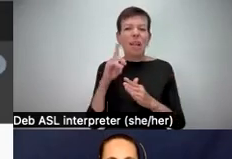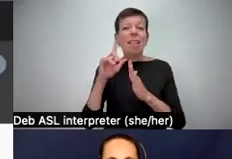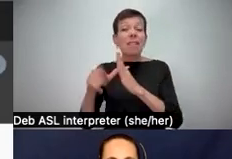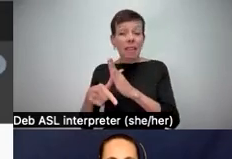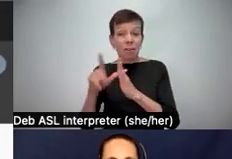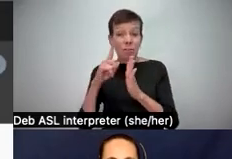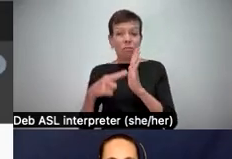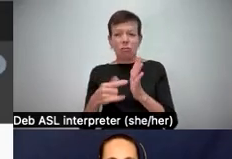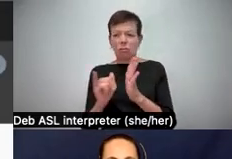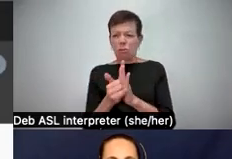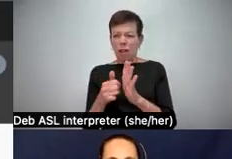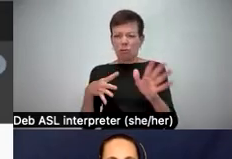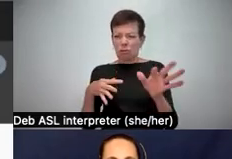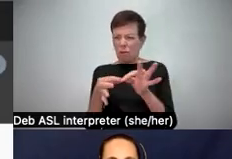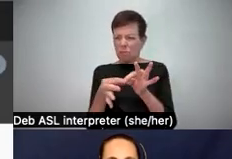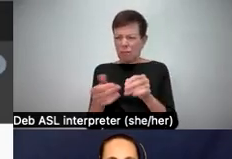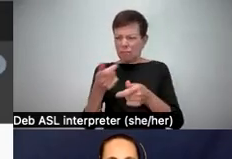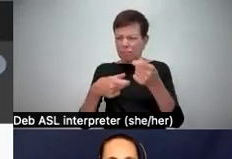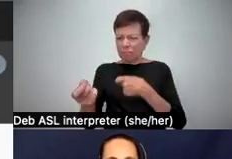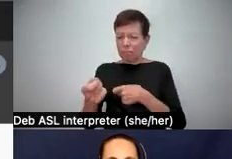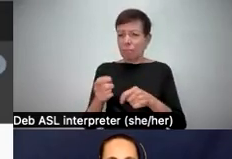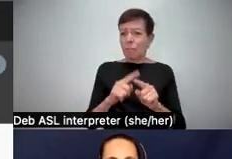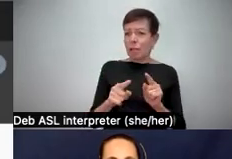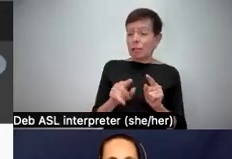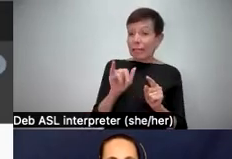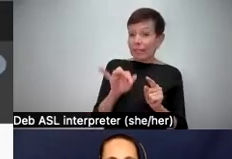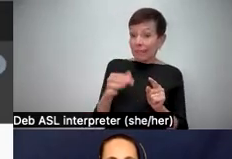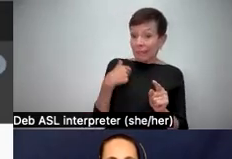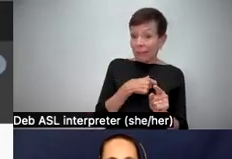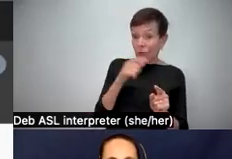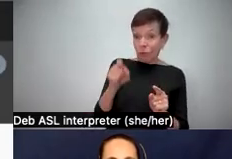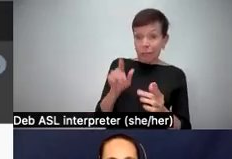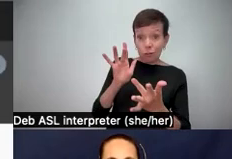sure that if we need to get a hold of you and let you know that we need revisions, or that you're